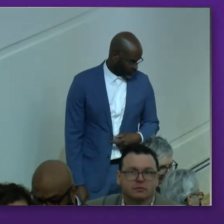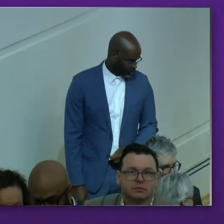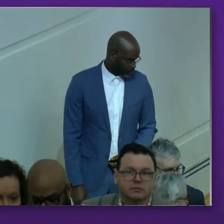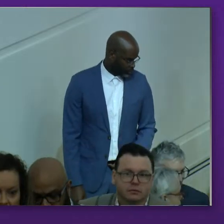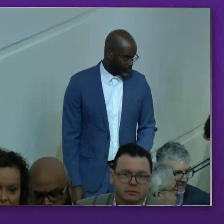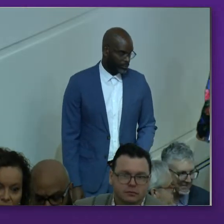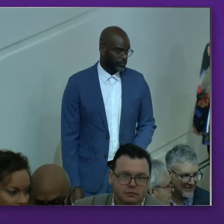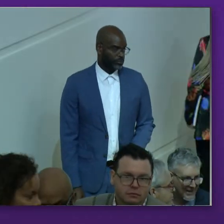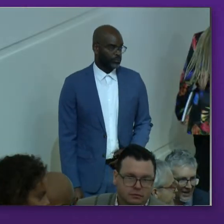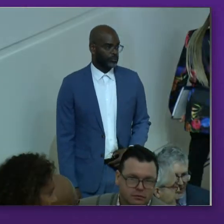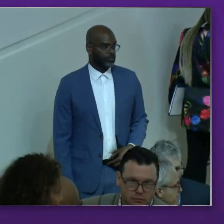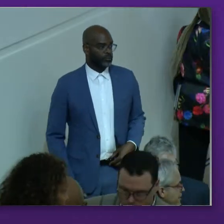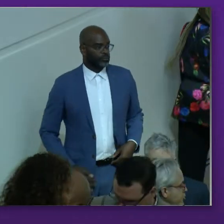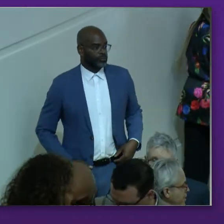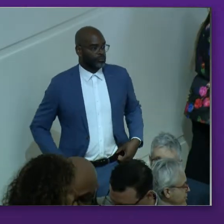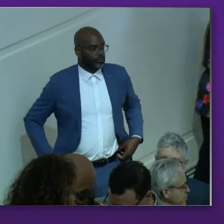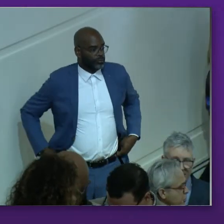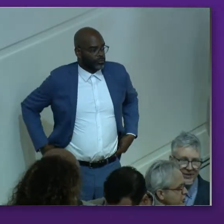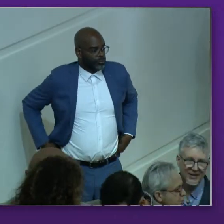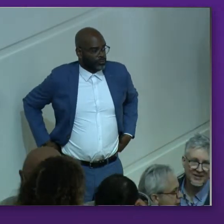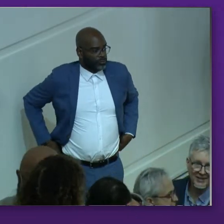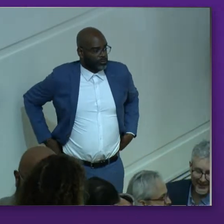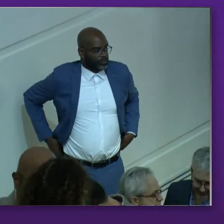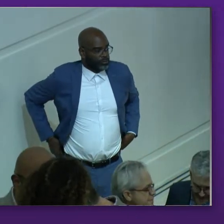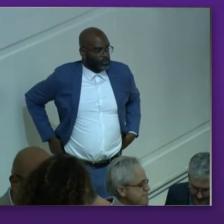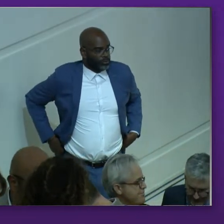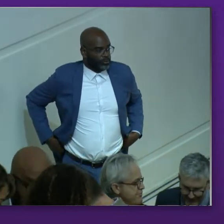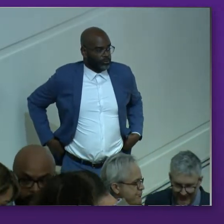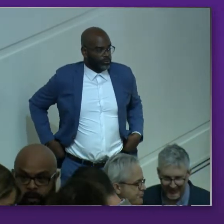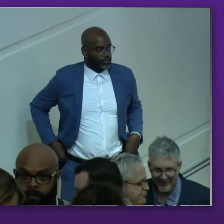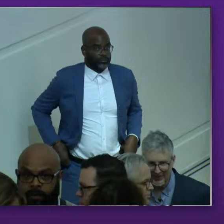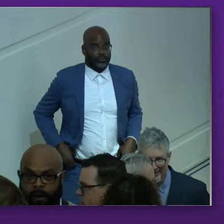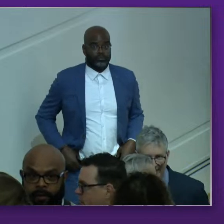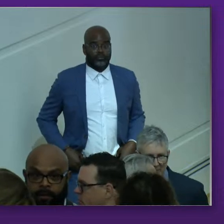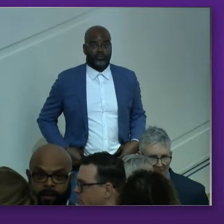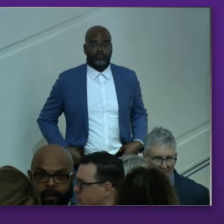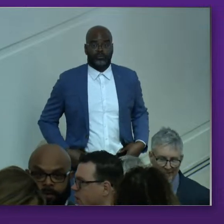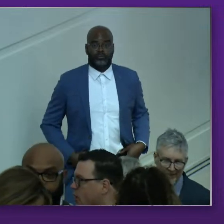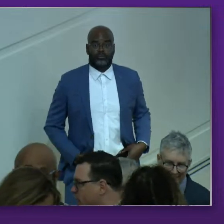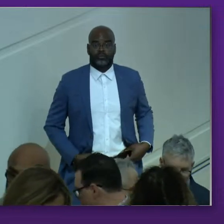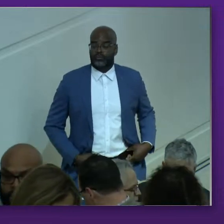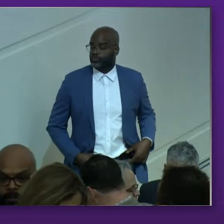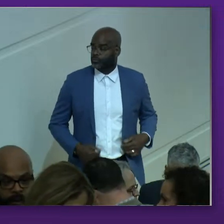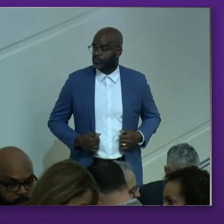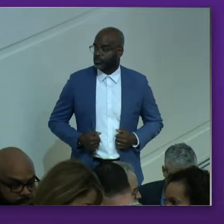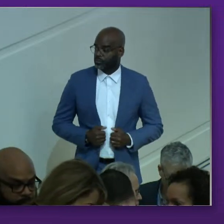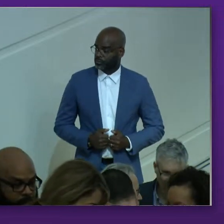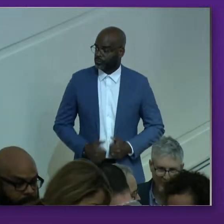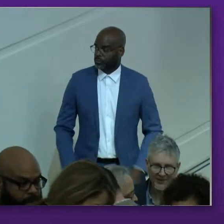OTHERS. THROUGH THOSE STORIES WE CAN LEARN WHAT THEY HAVE BEEN THROUGH WE CAN LEARN ABOUT THEIR CHALLENGES.